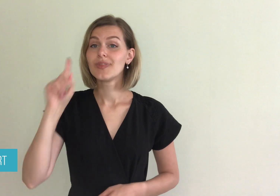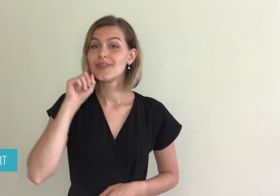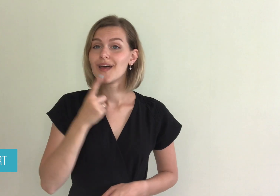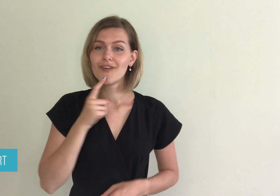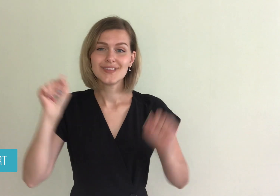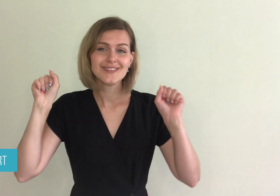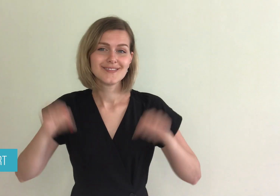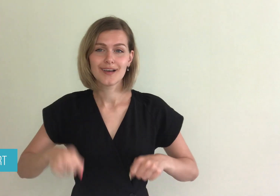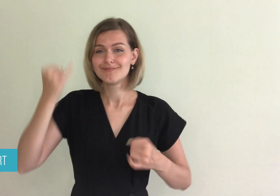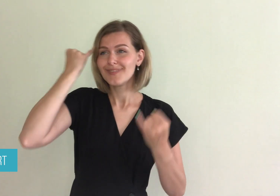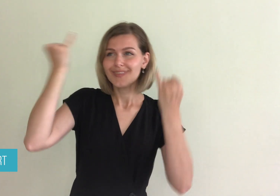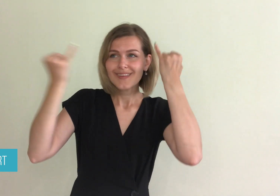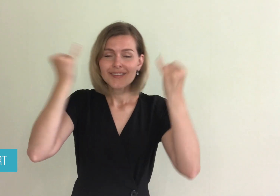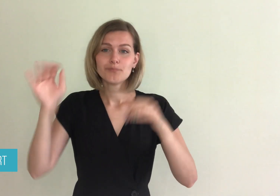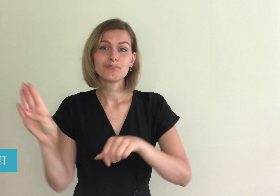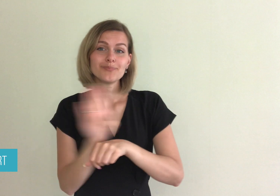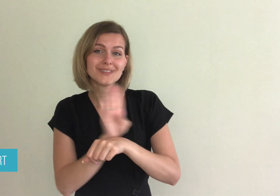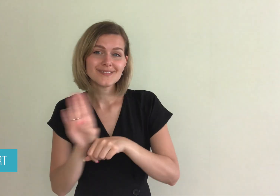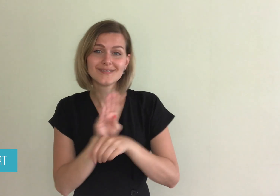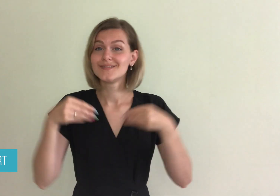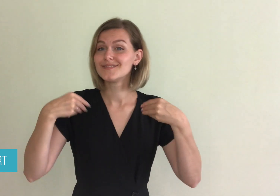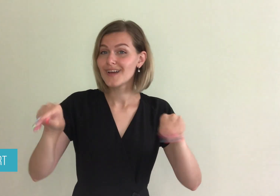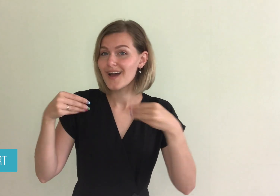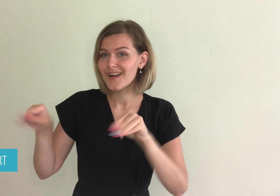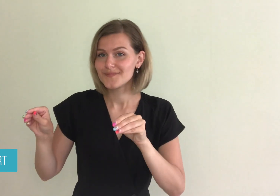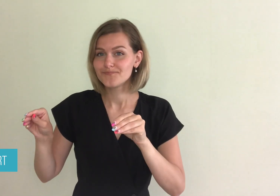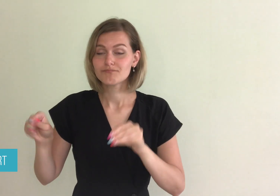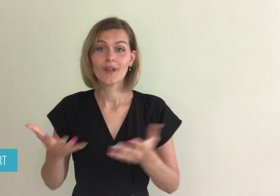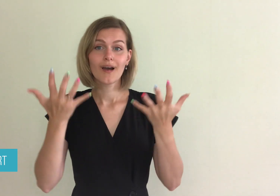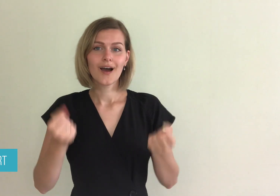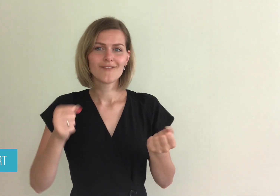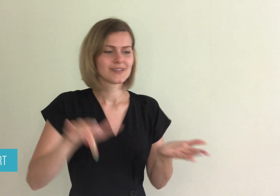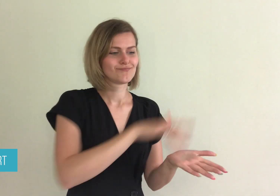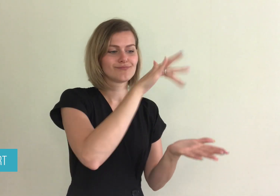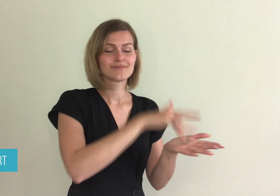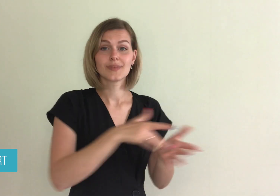Deaf people can invent things and set up a business